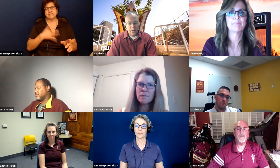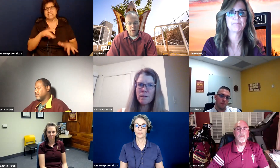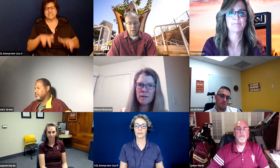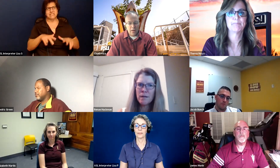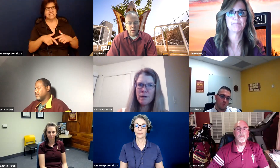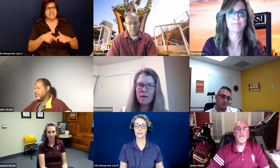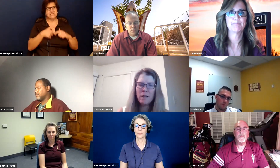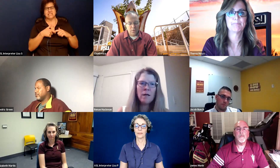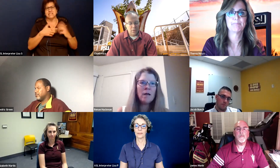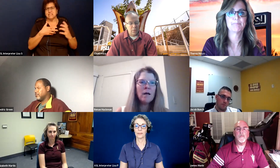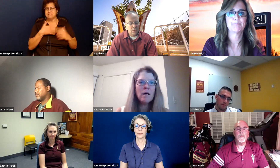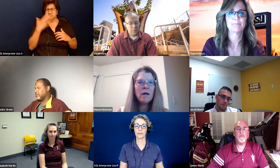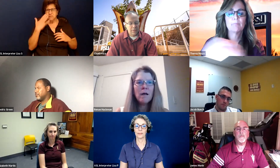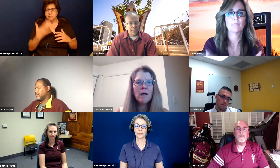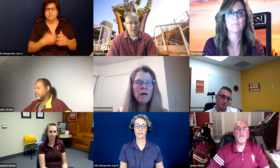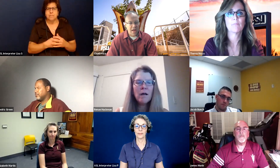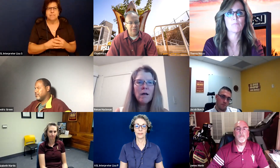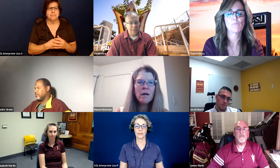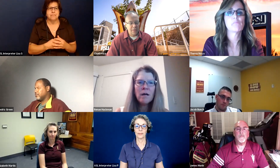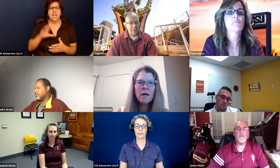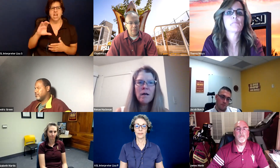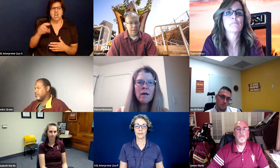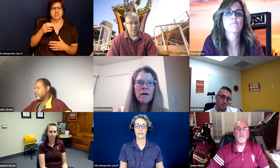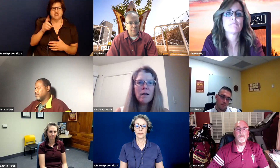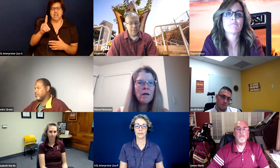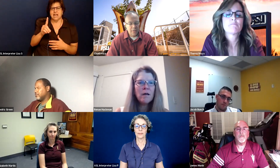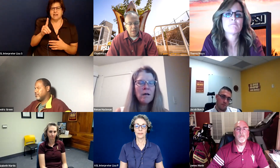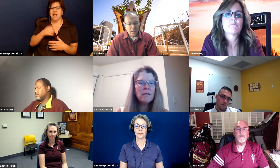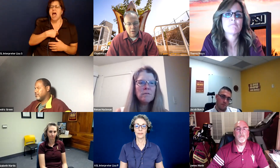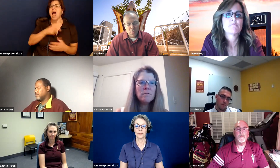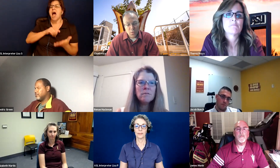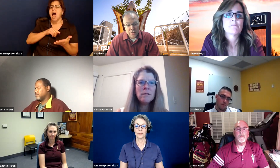Yeah, I often will help faculty that one way to do it.